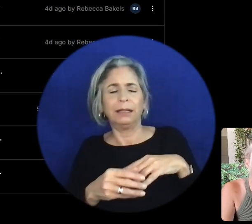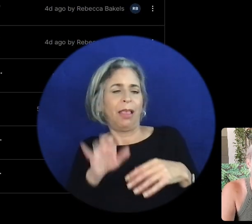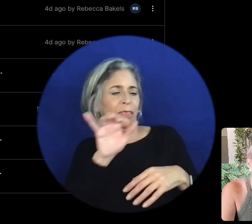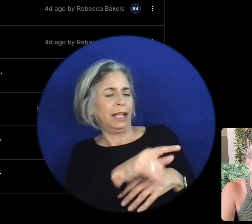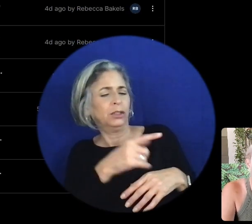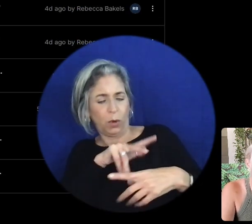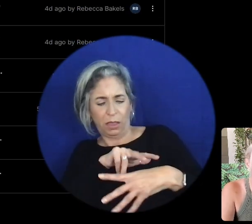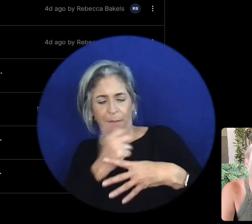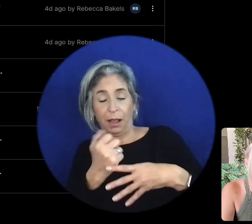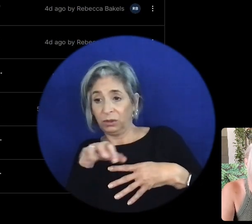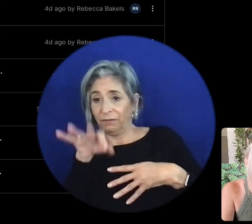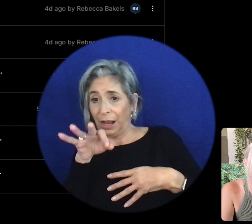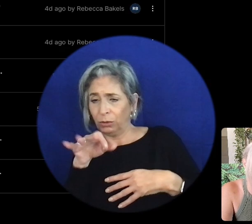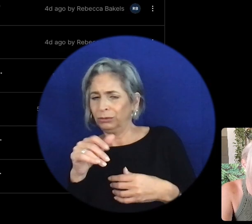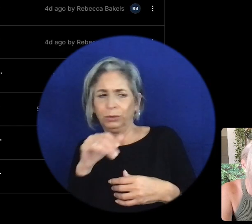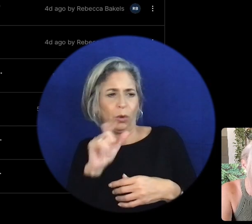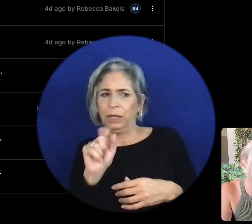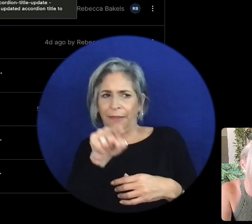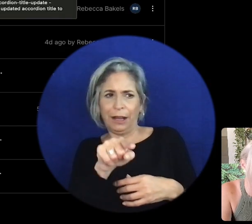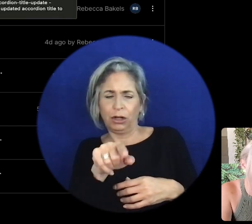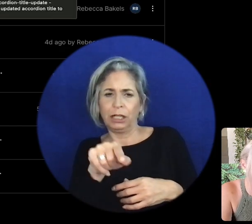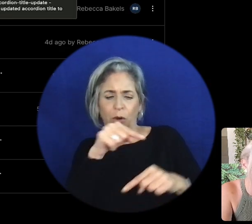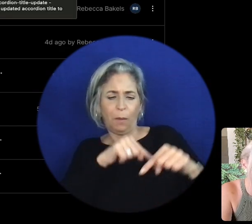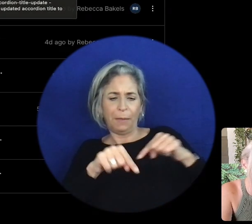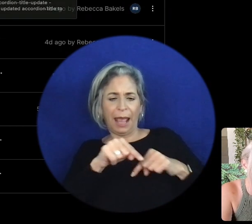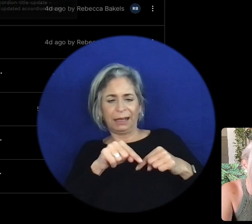So this is where the bug was found. We don't need to go there.